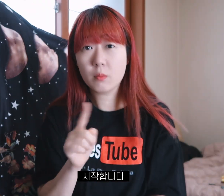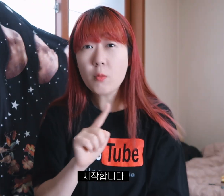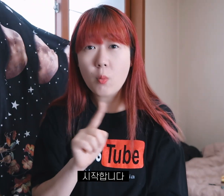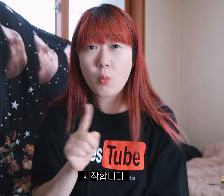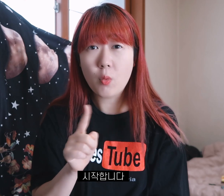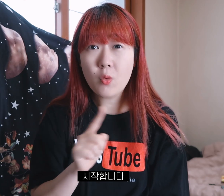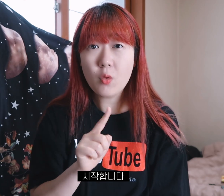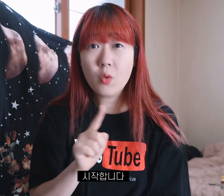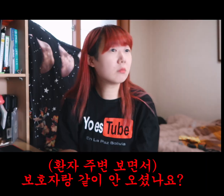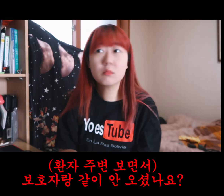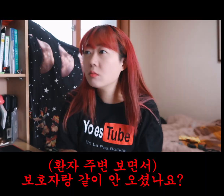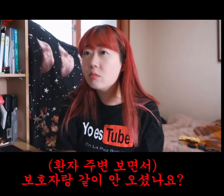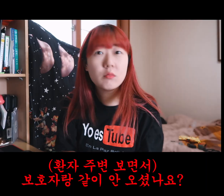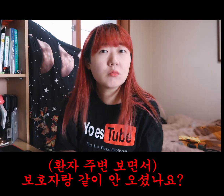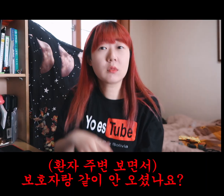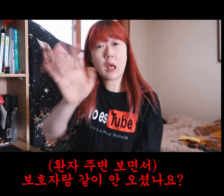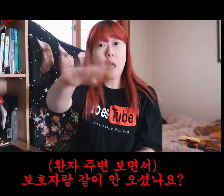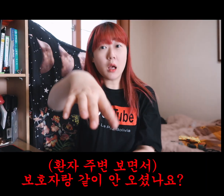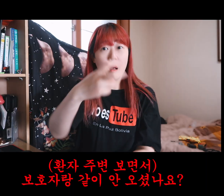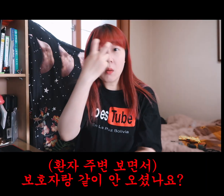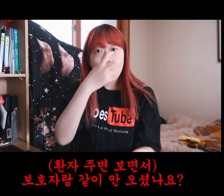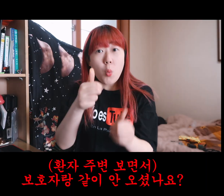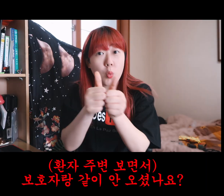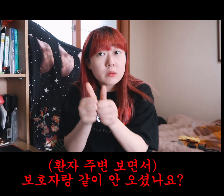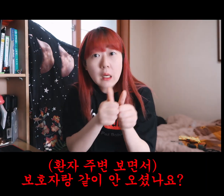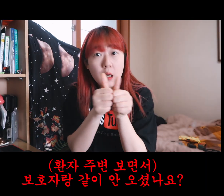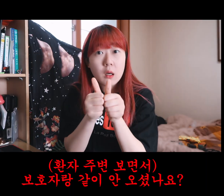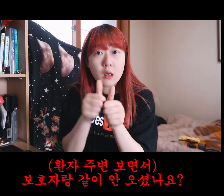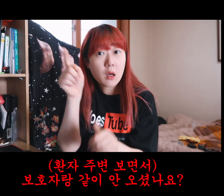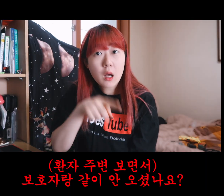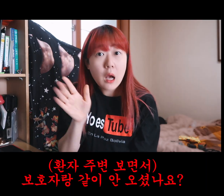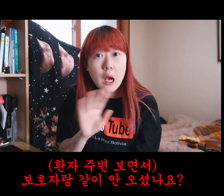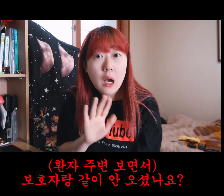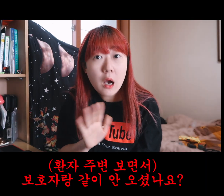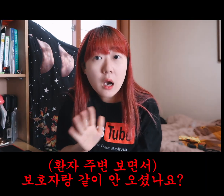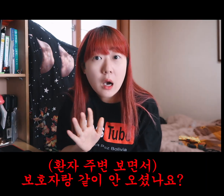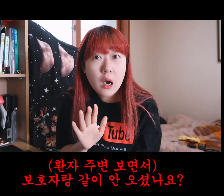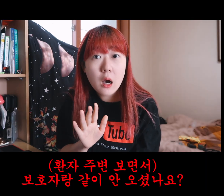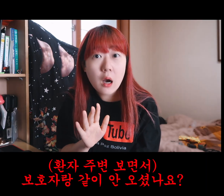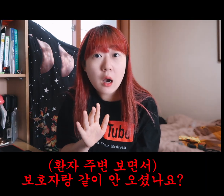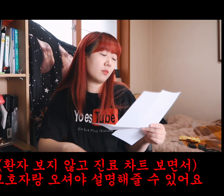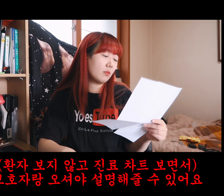Start! (Looking around the patient) Didn't you come with your guardian?